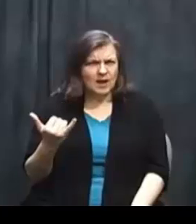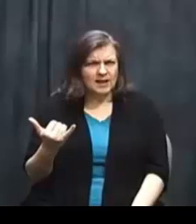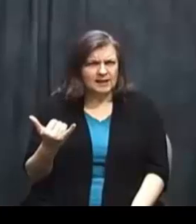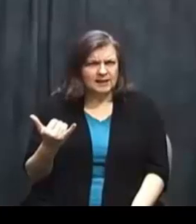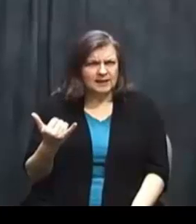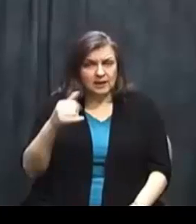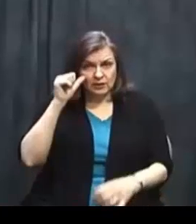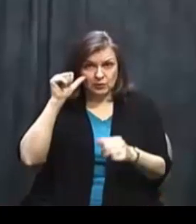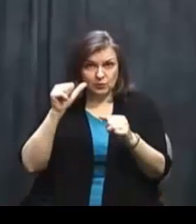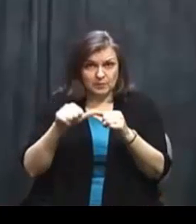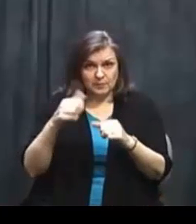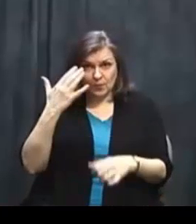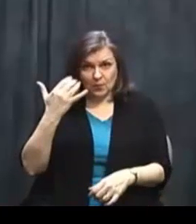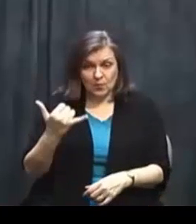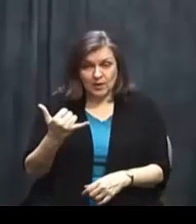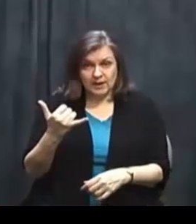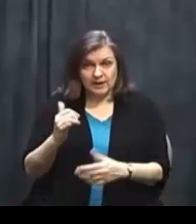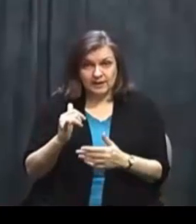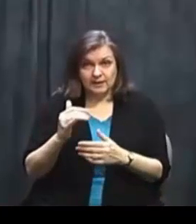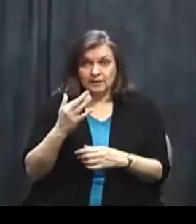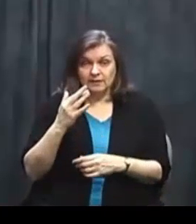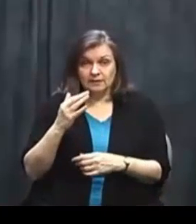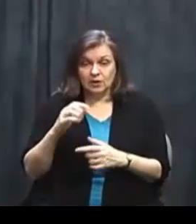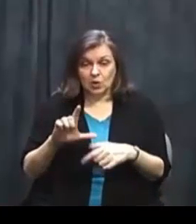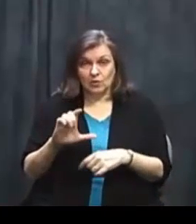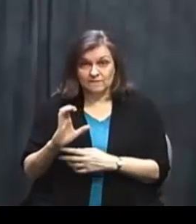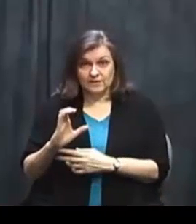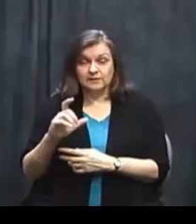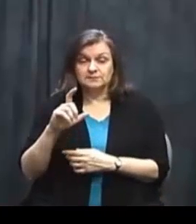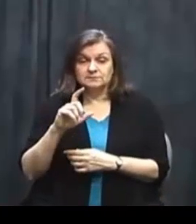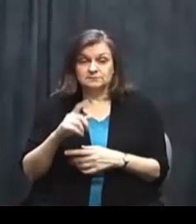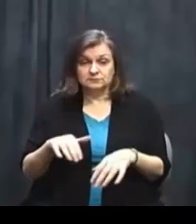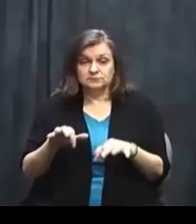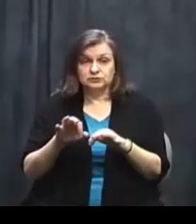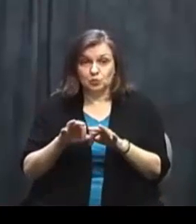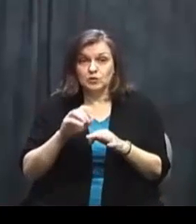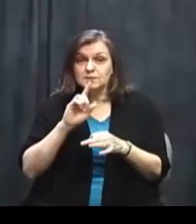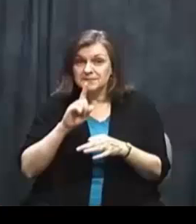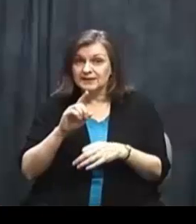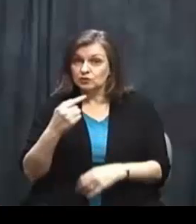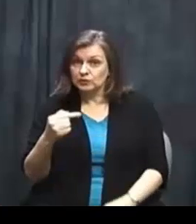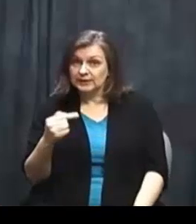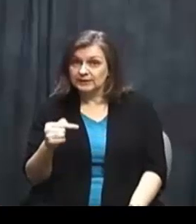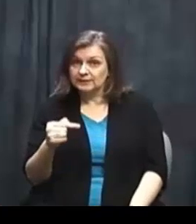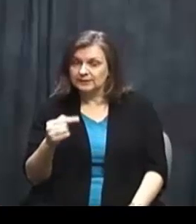do you remember why this is important in light energy?